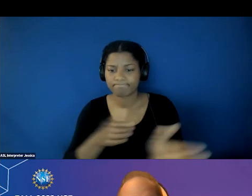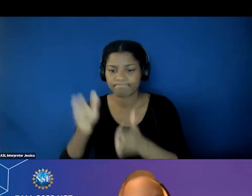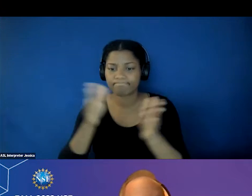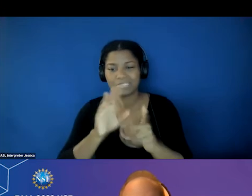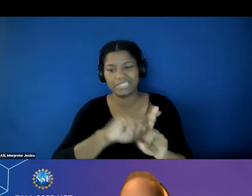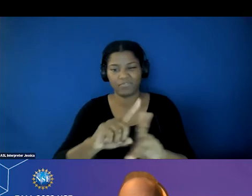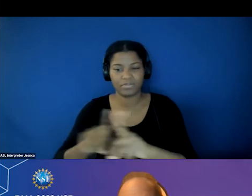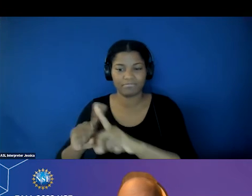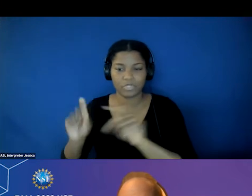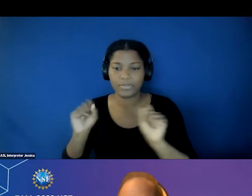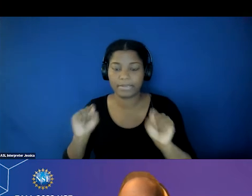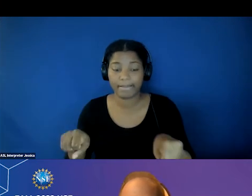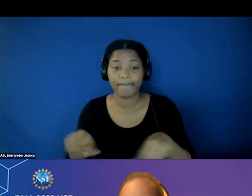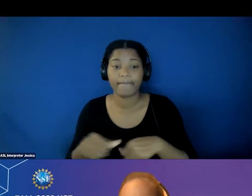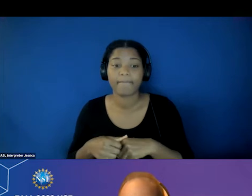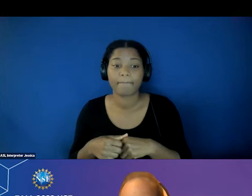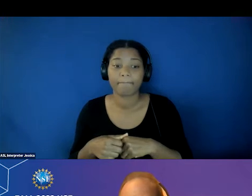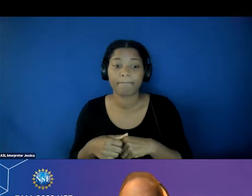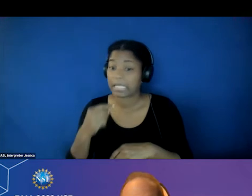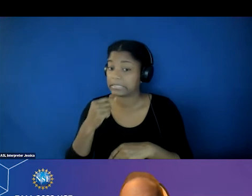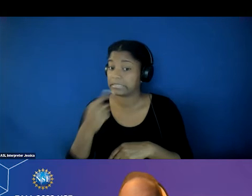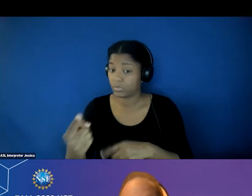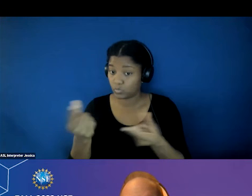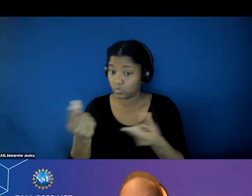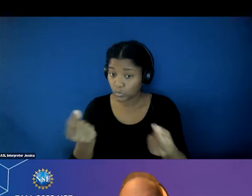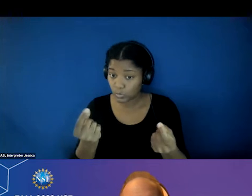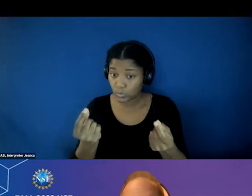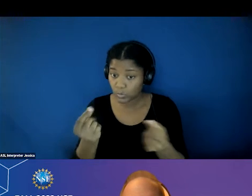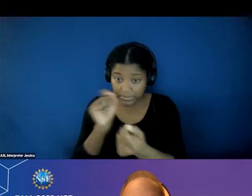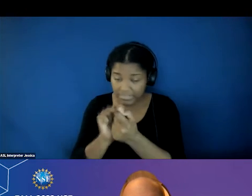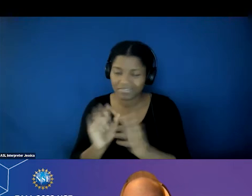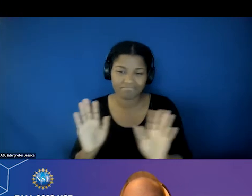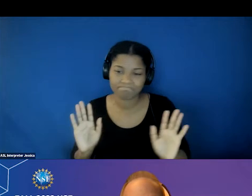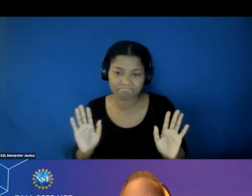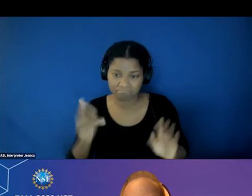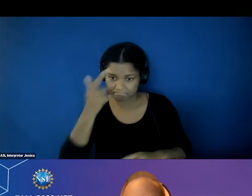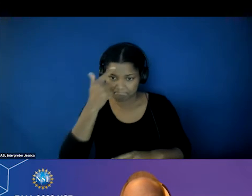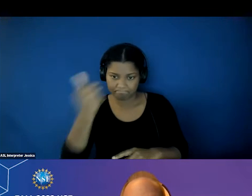I can't tell you what to do, it will depend on your unique situations.